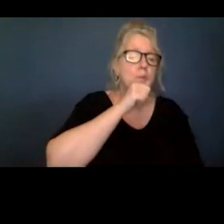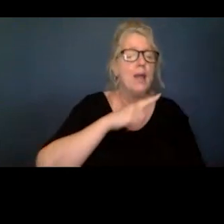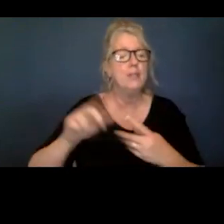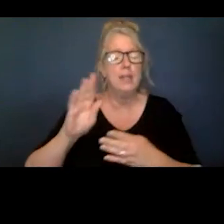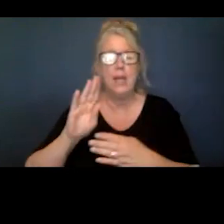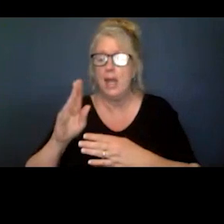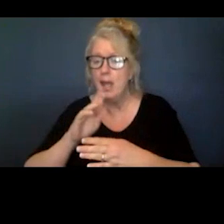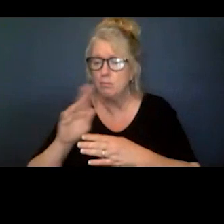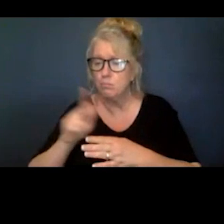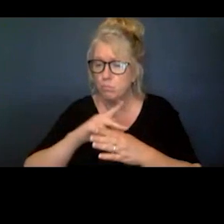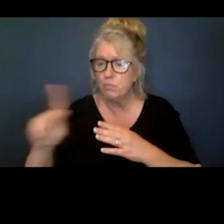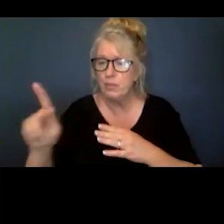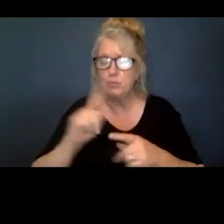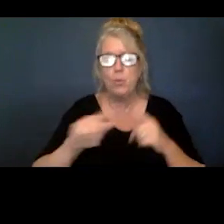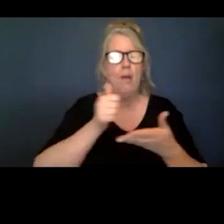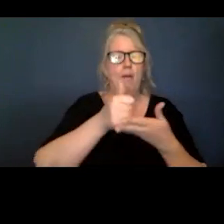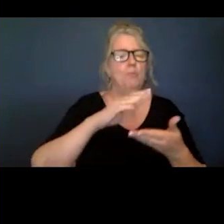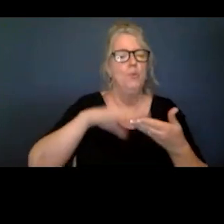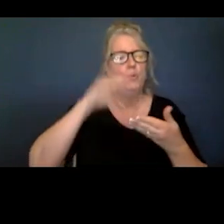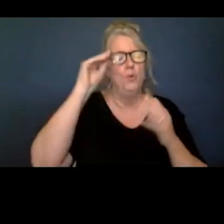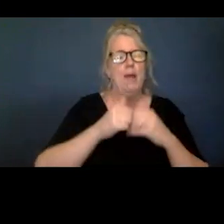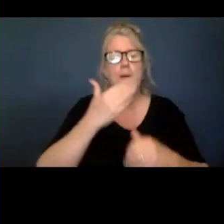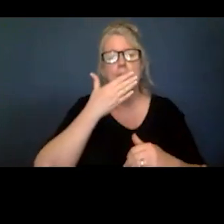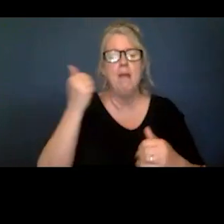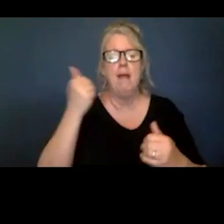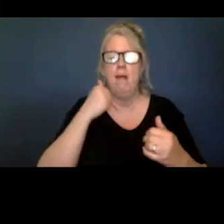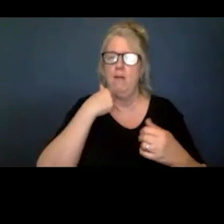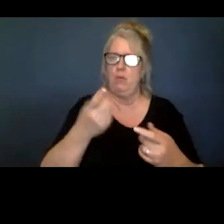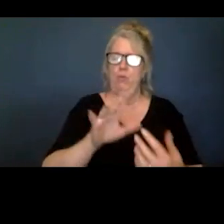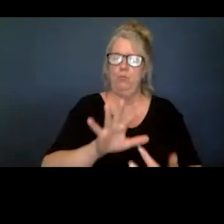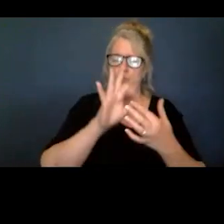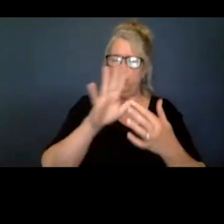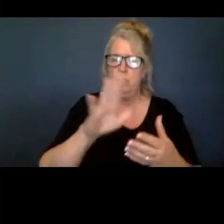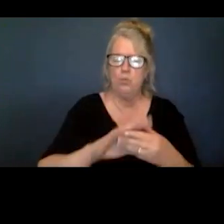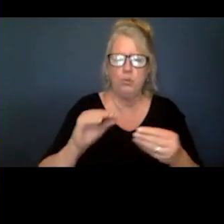This session will help you learn how to best tell your unique story and engage with partners